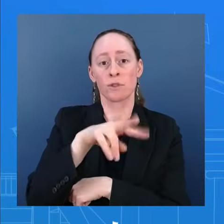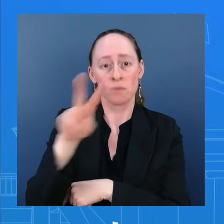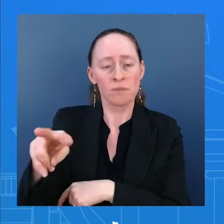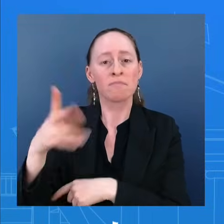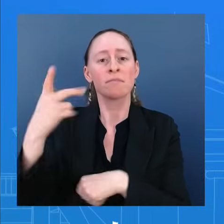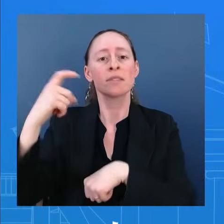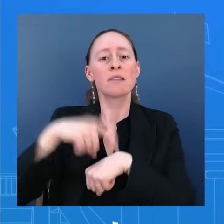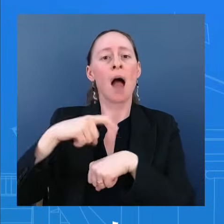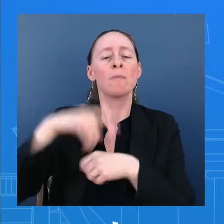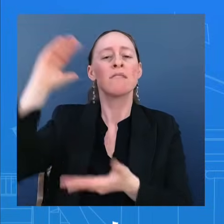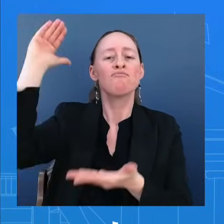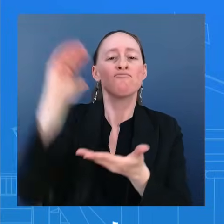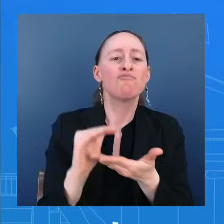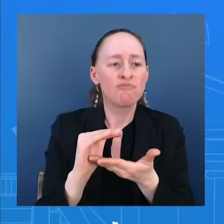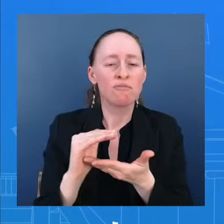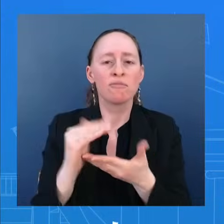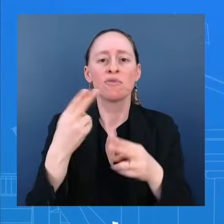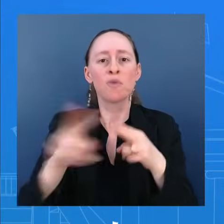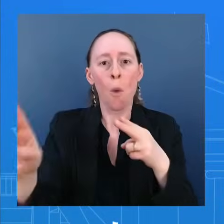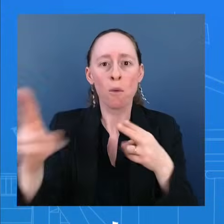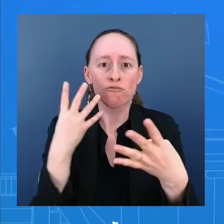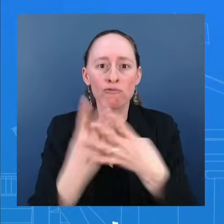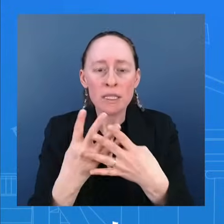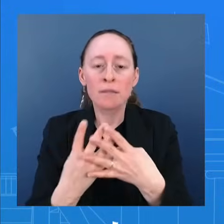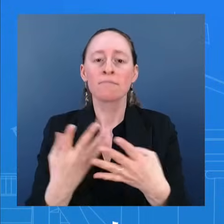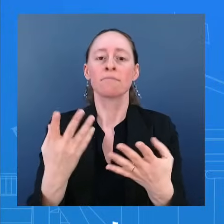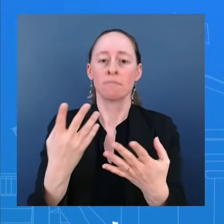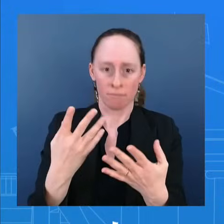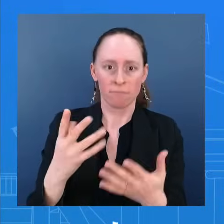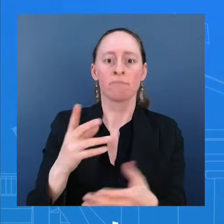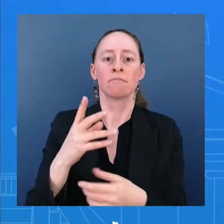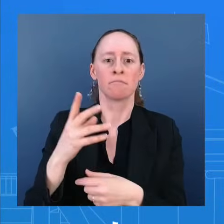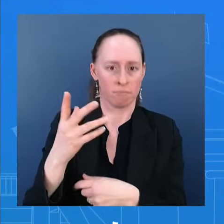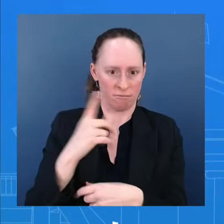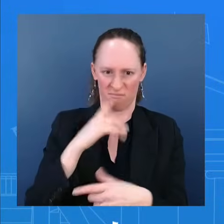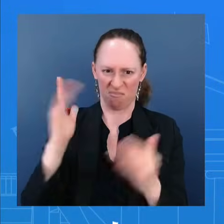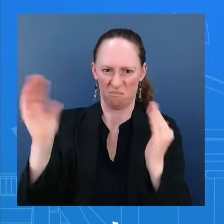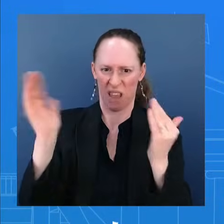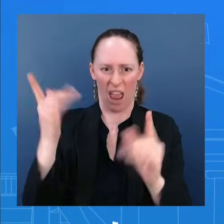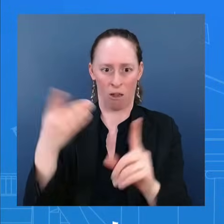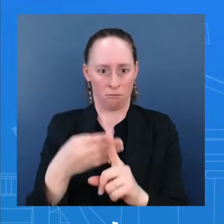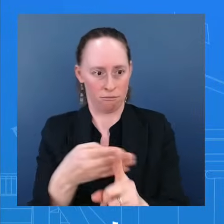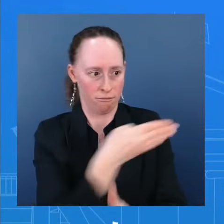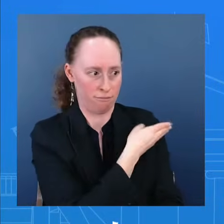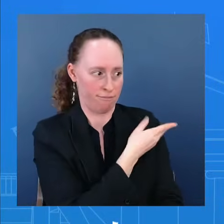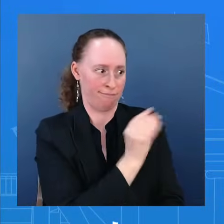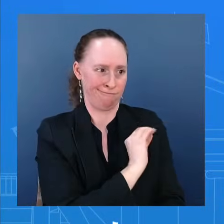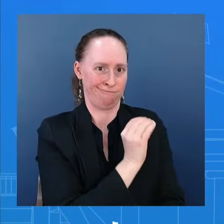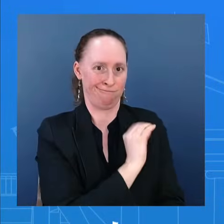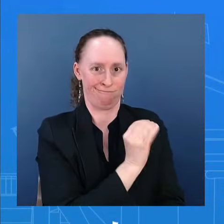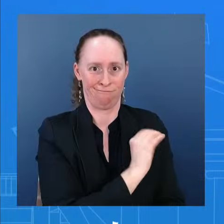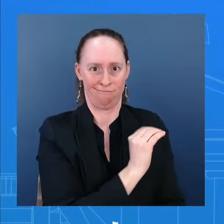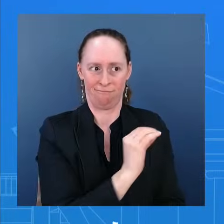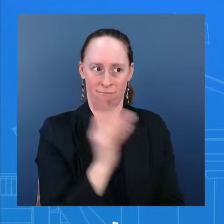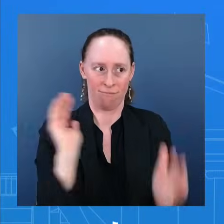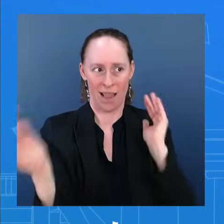than his last four predecessors at this point in their first term. And so, the president takes this very, very seriously